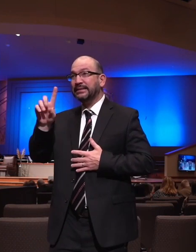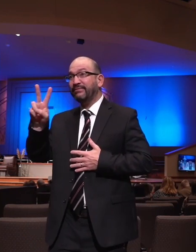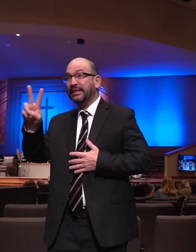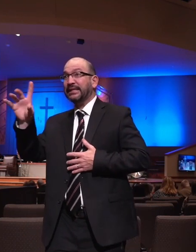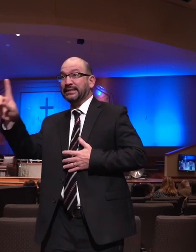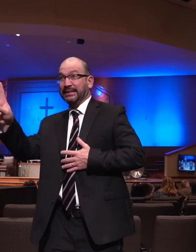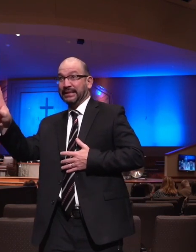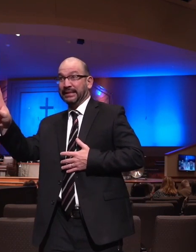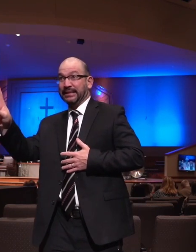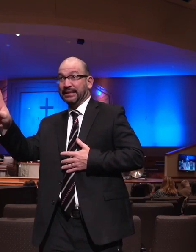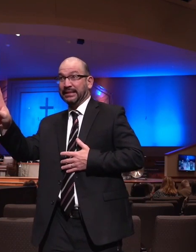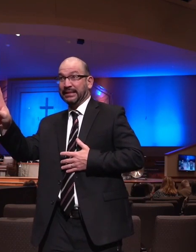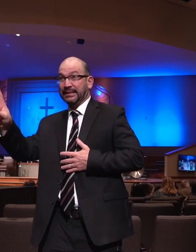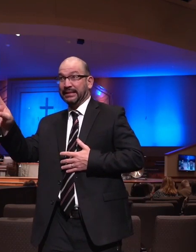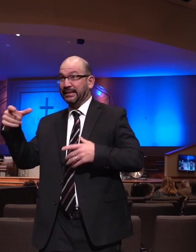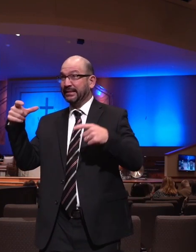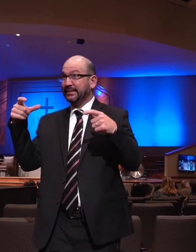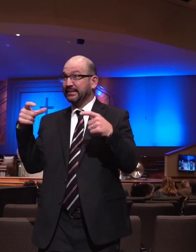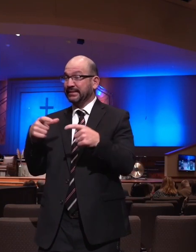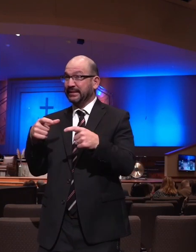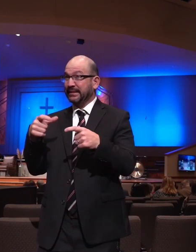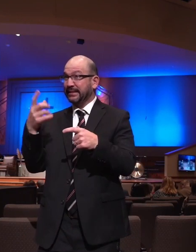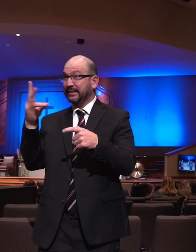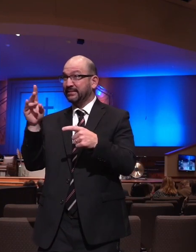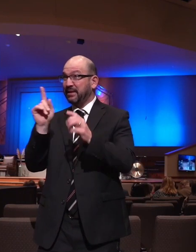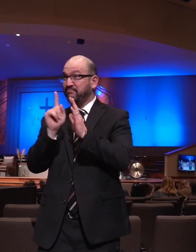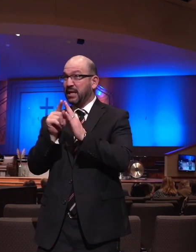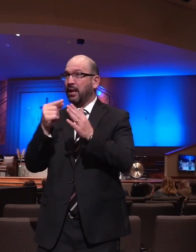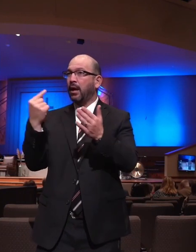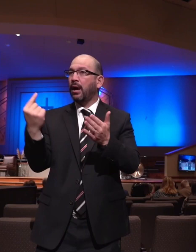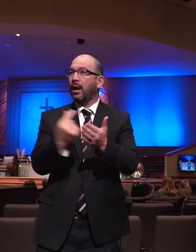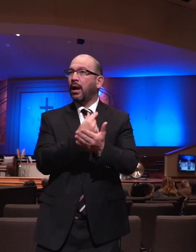called Somewhere Forever it's a 17-minute gospel presentation clear